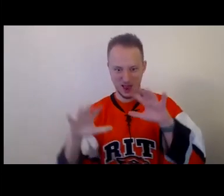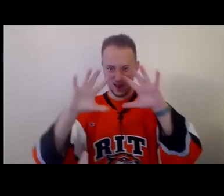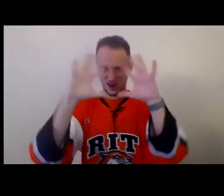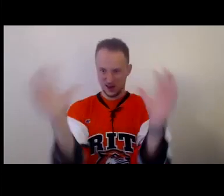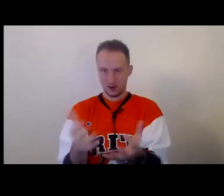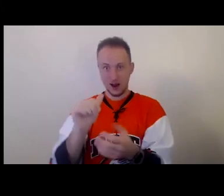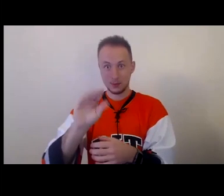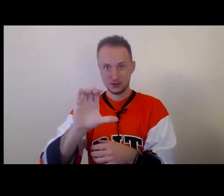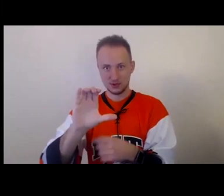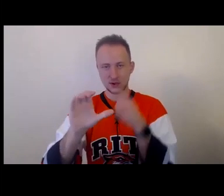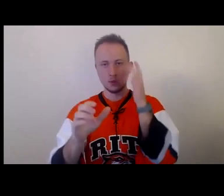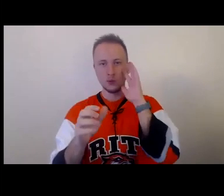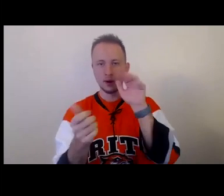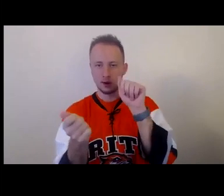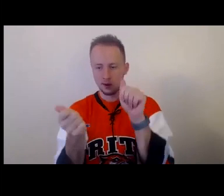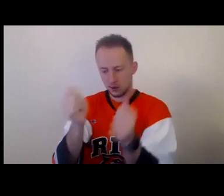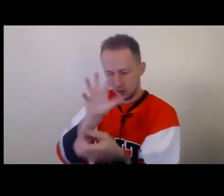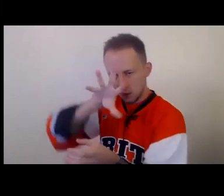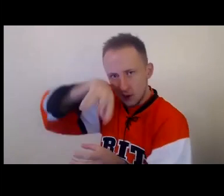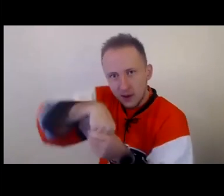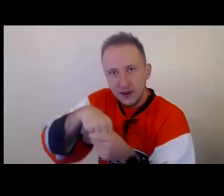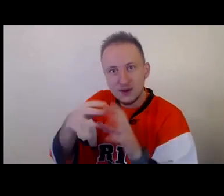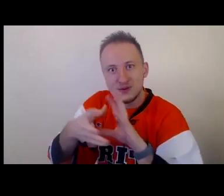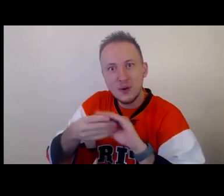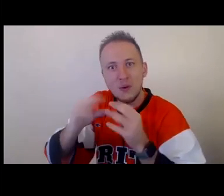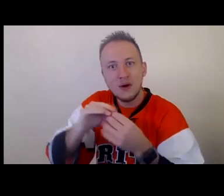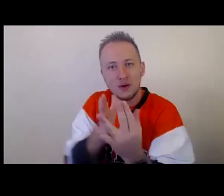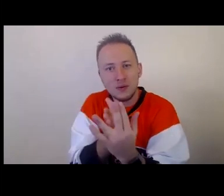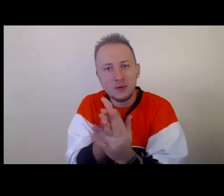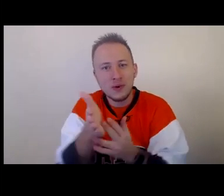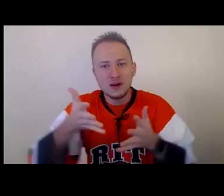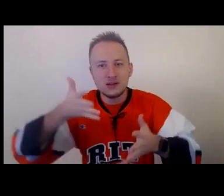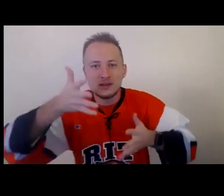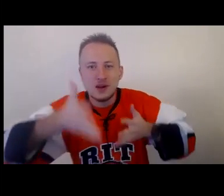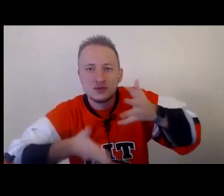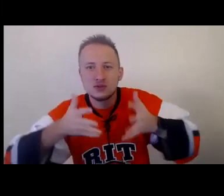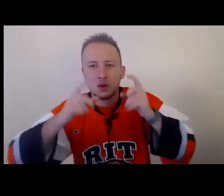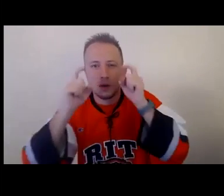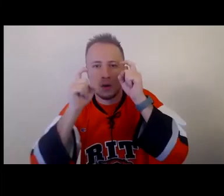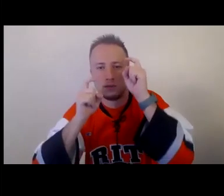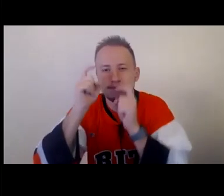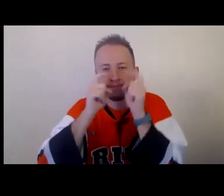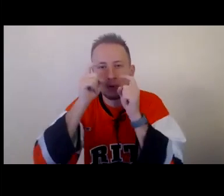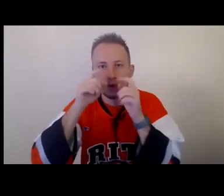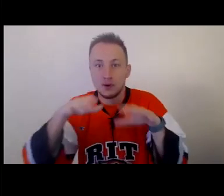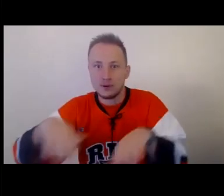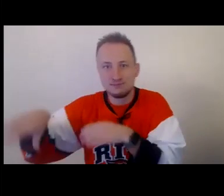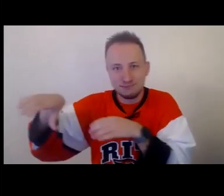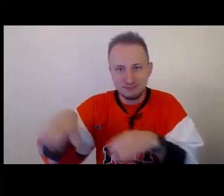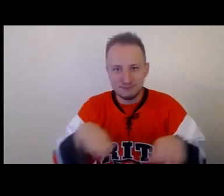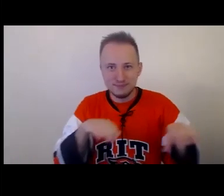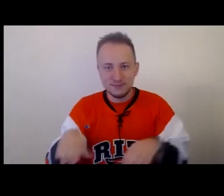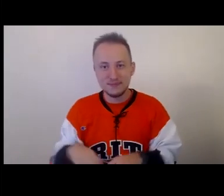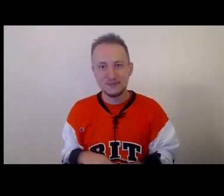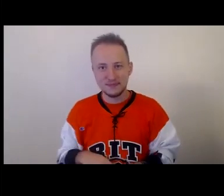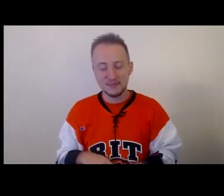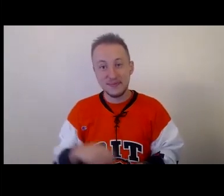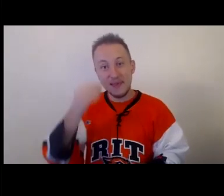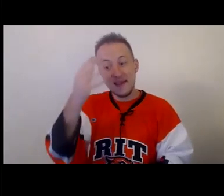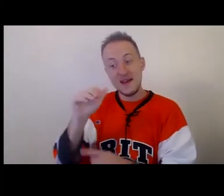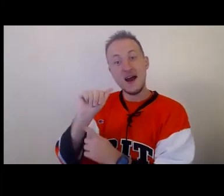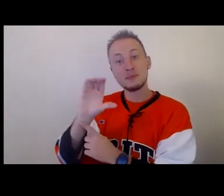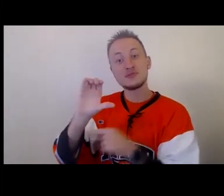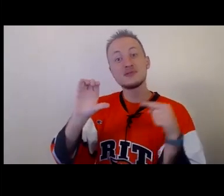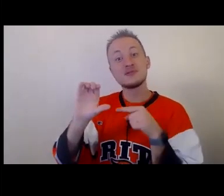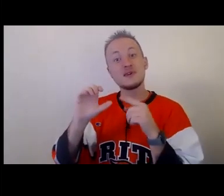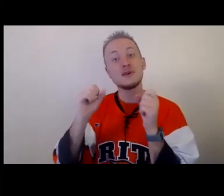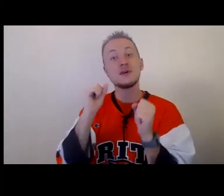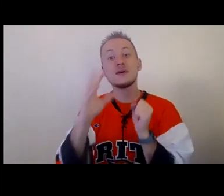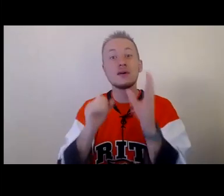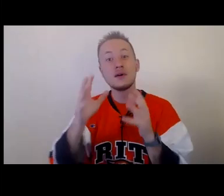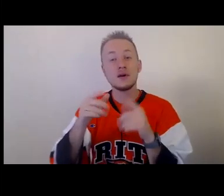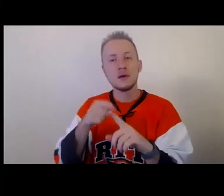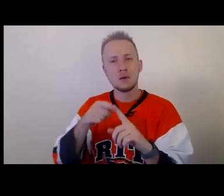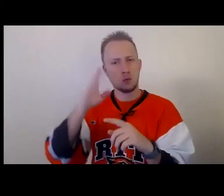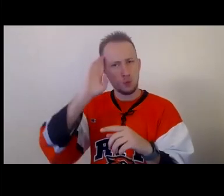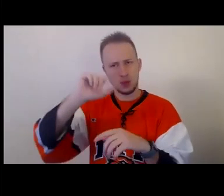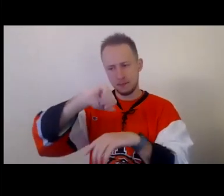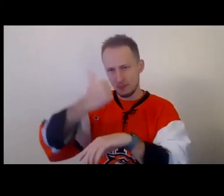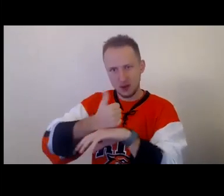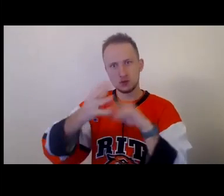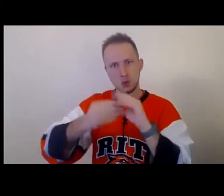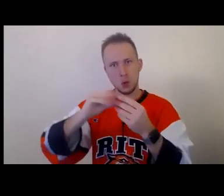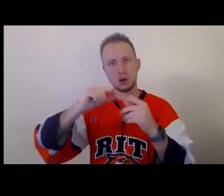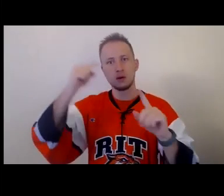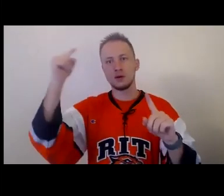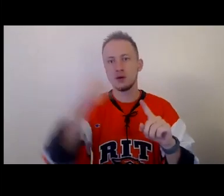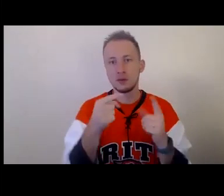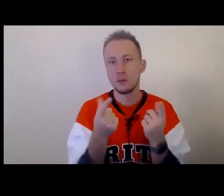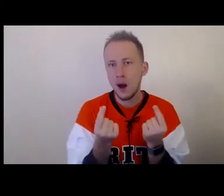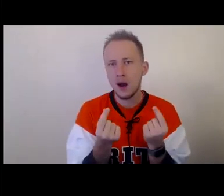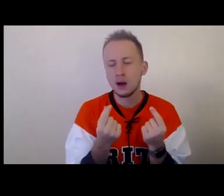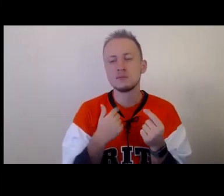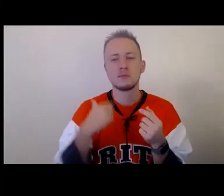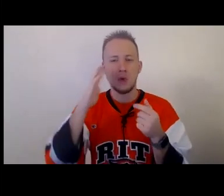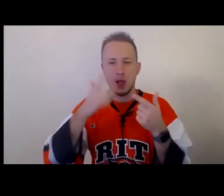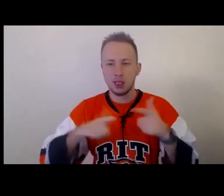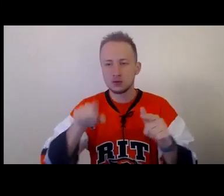Matt: We will be changing our signs using handshapes: the handshapes are from the alphabet.